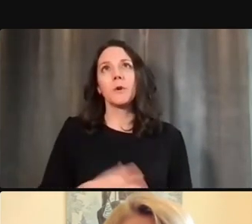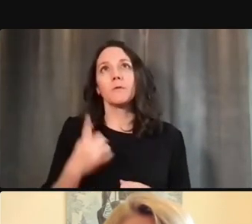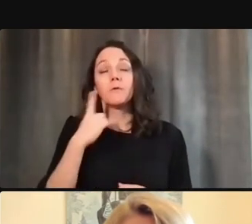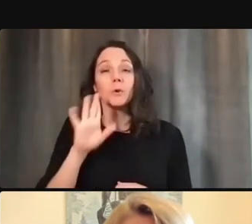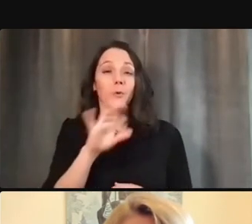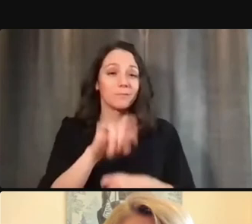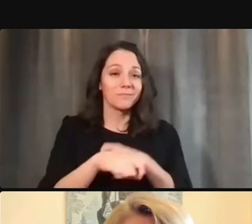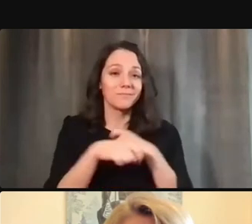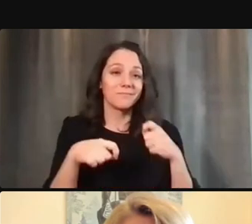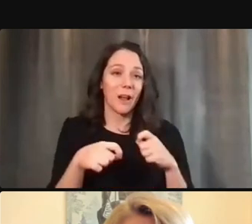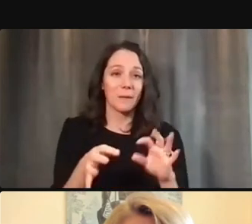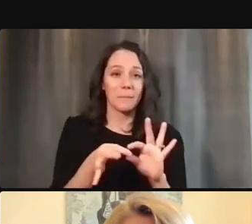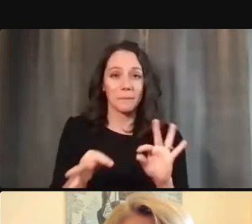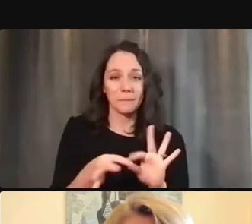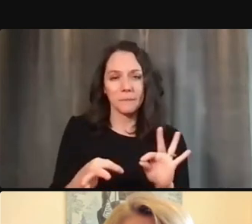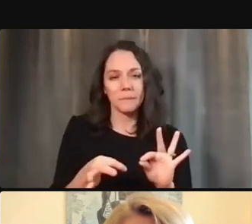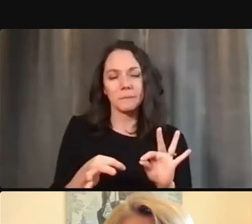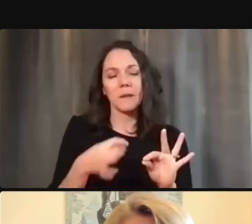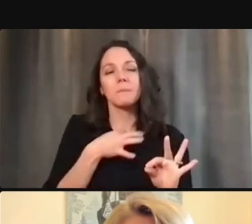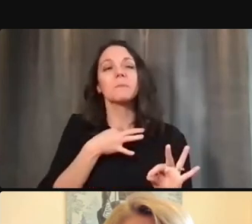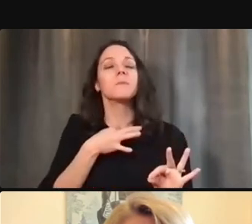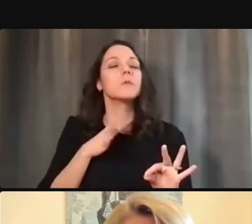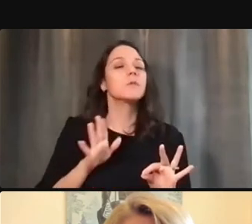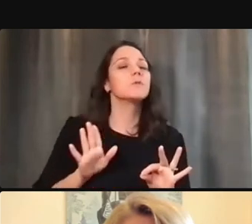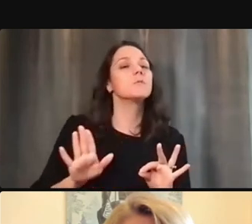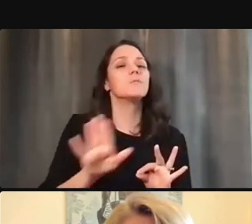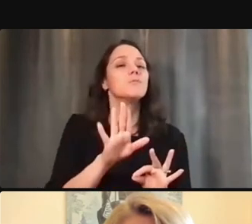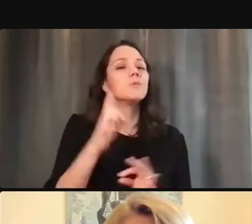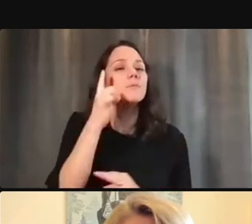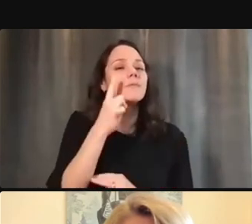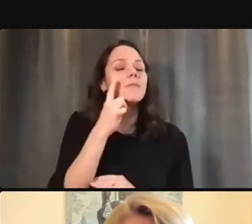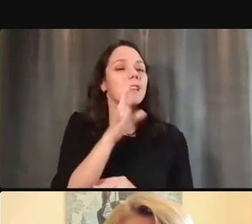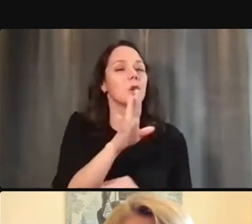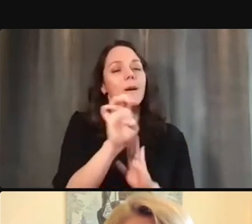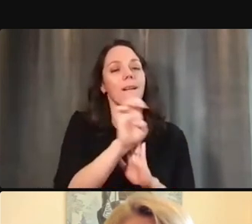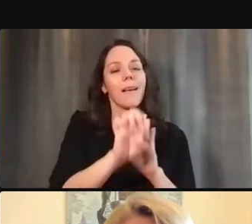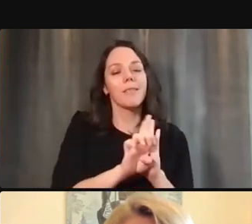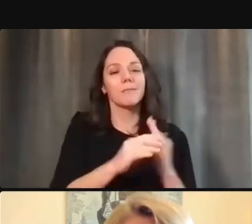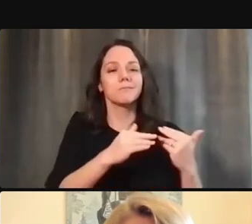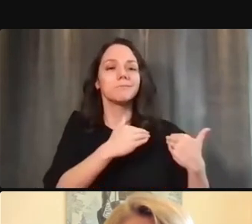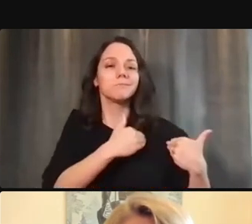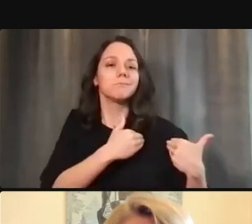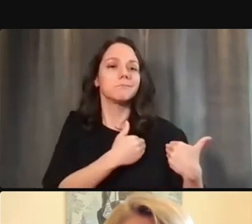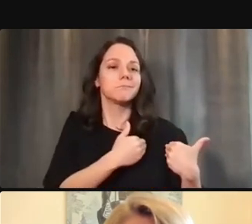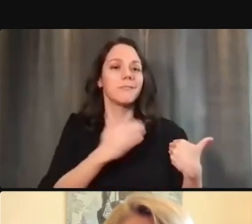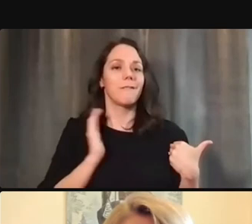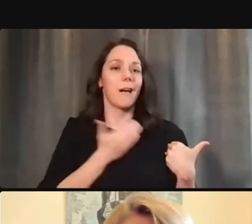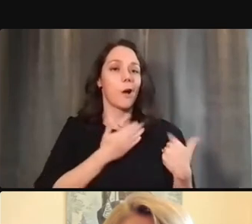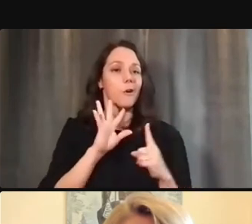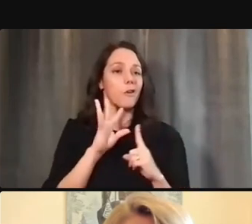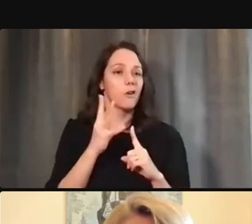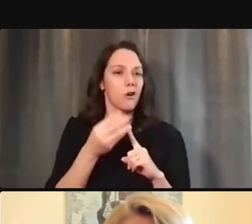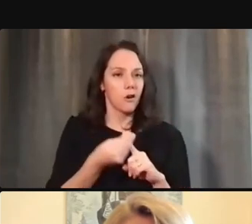think the ethical obligations of our cultural landscape is moving forward.